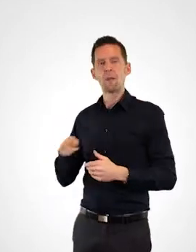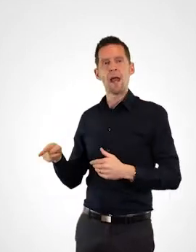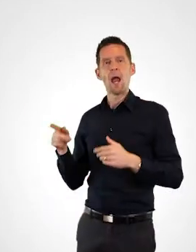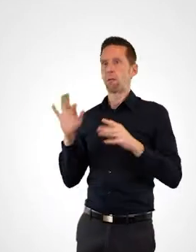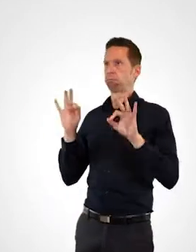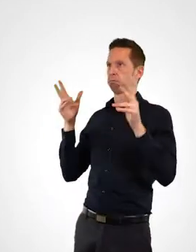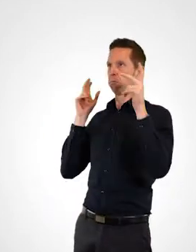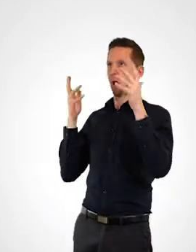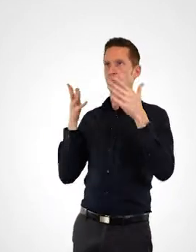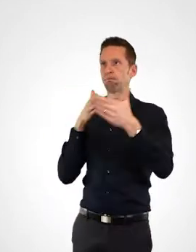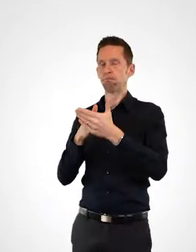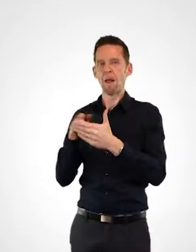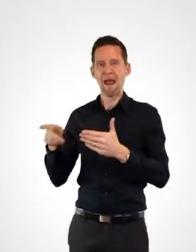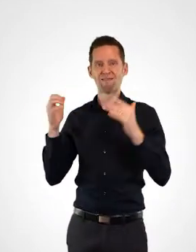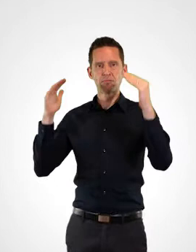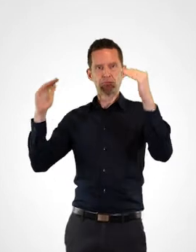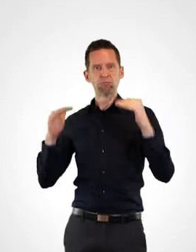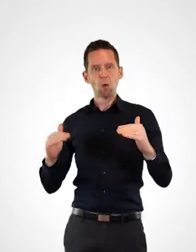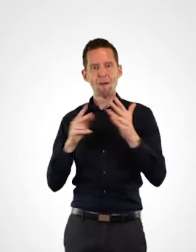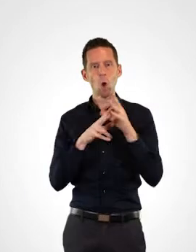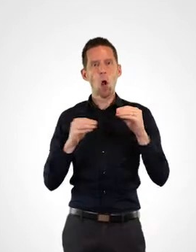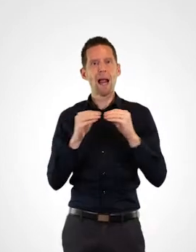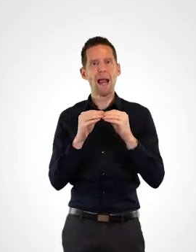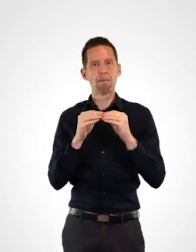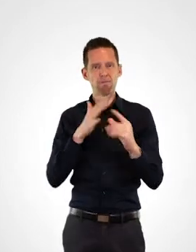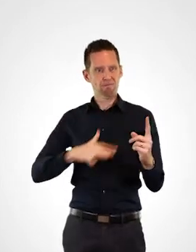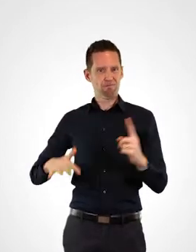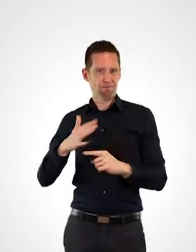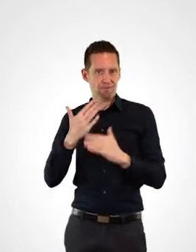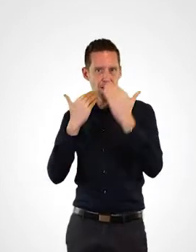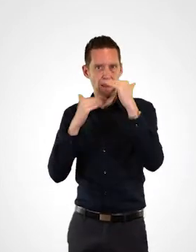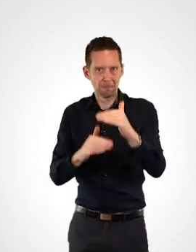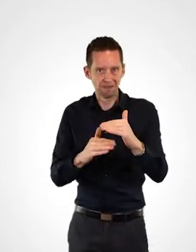They often have an impoverished vocabulary environment